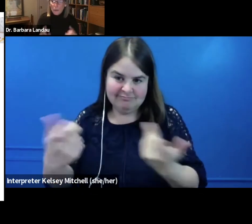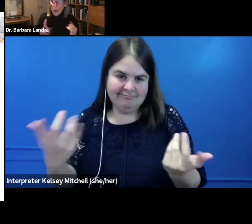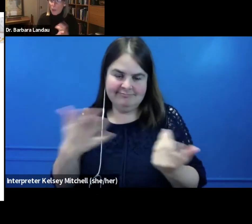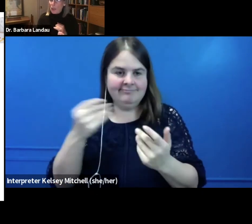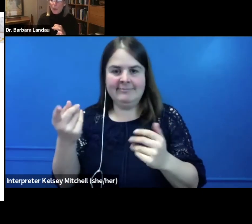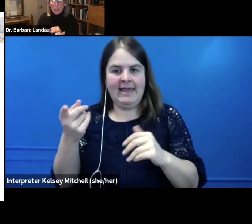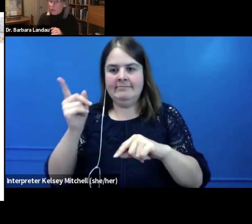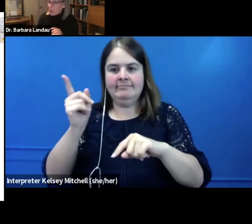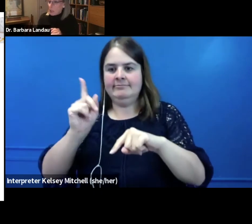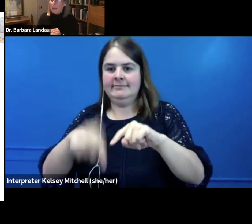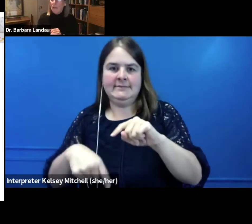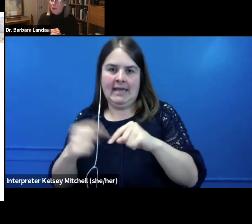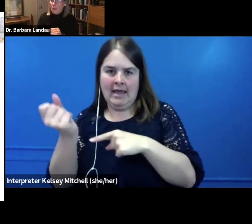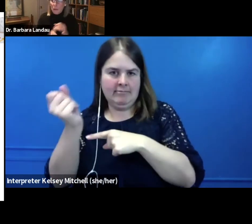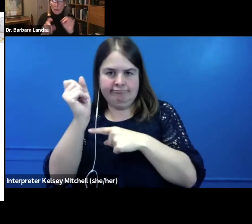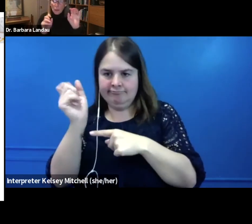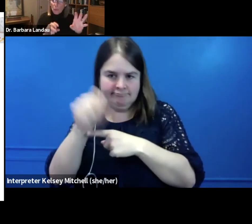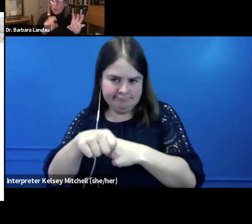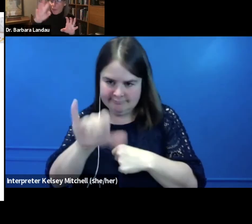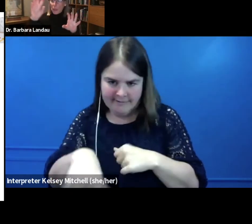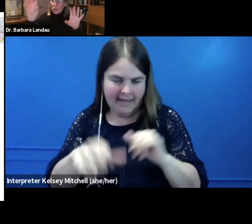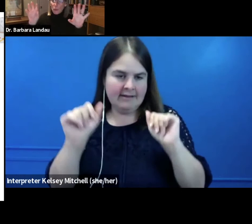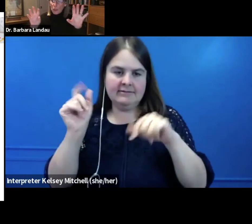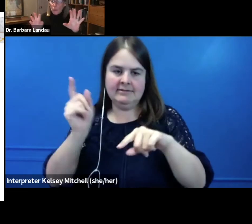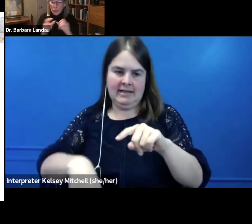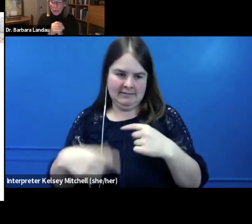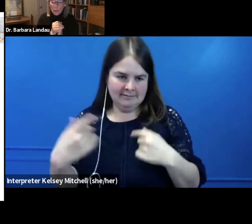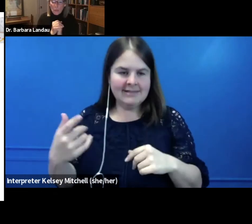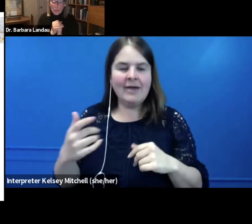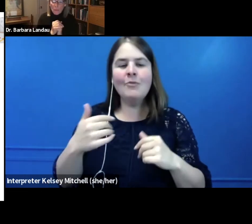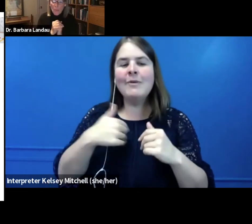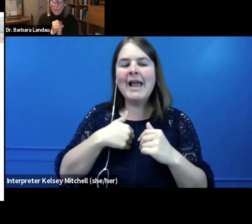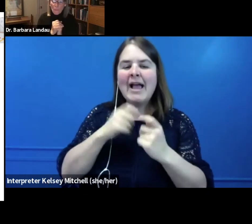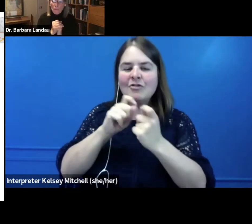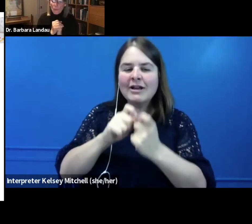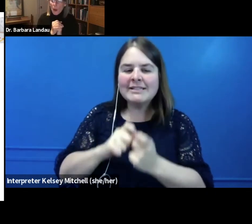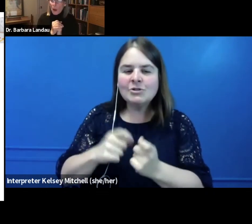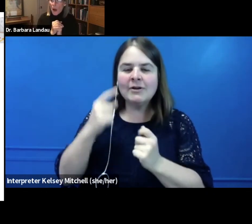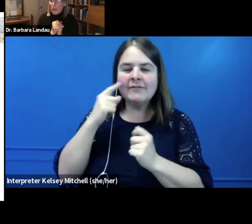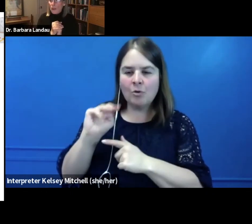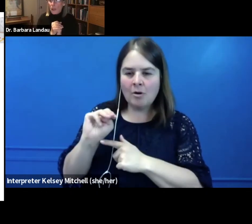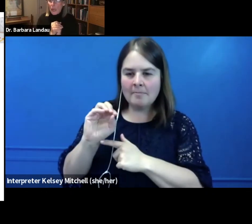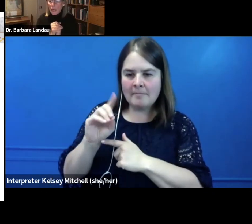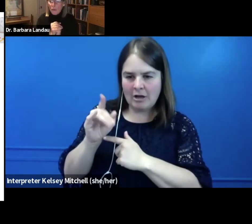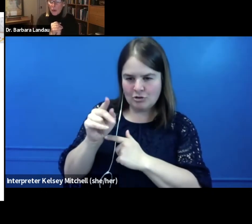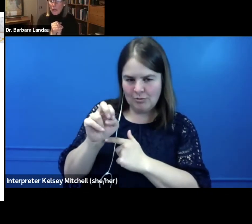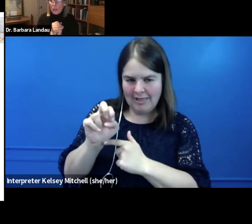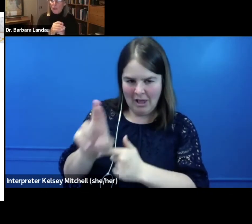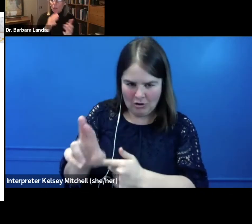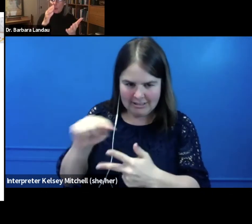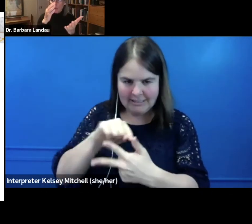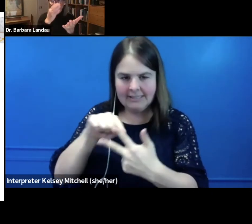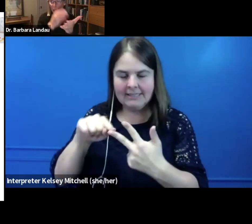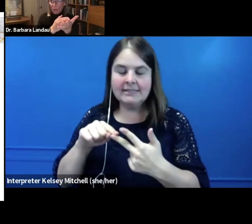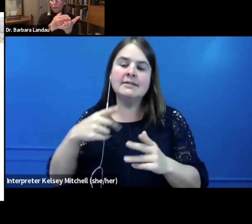domain specificity get different properties for different systems